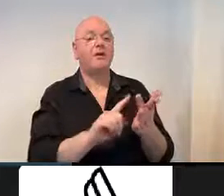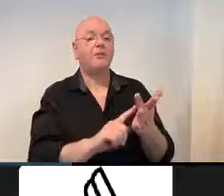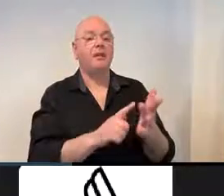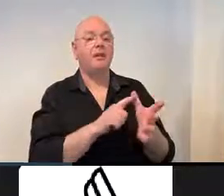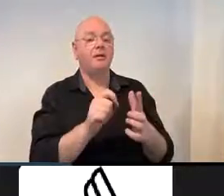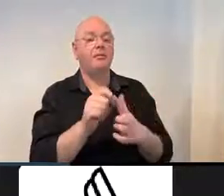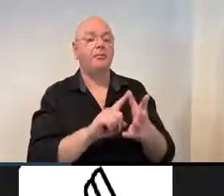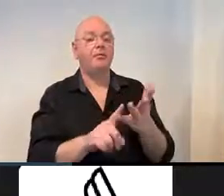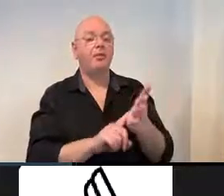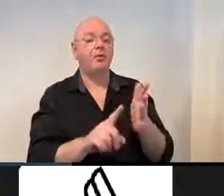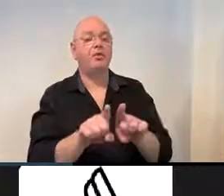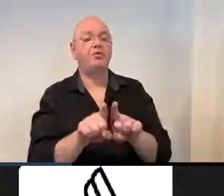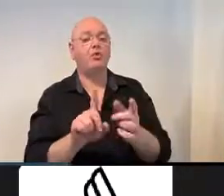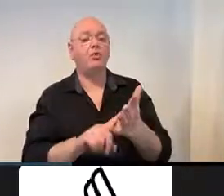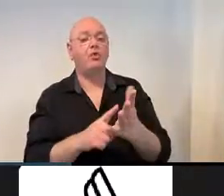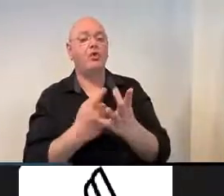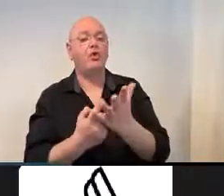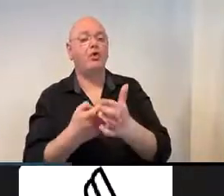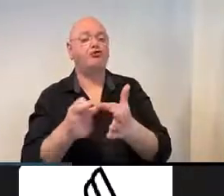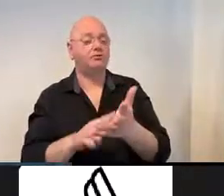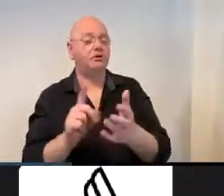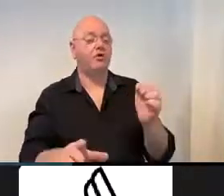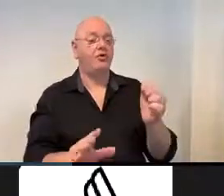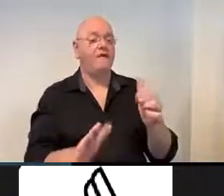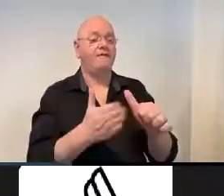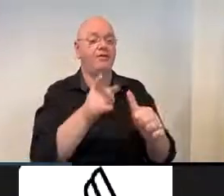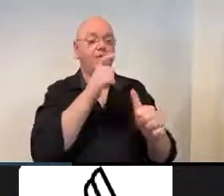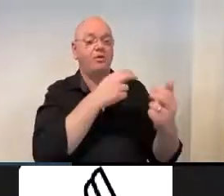know, an outline of lessons learned so far, and ways